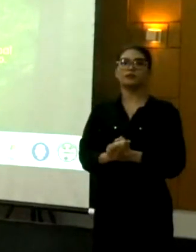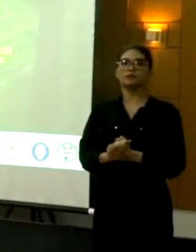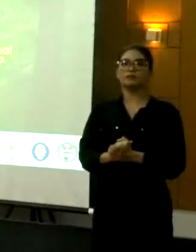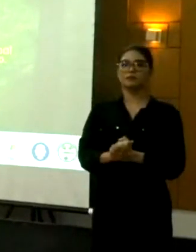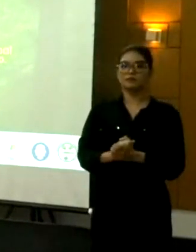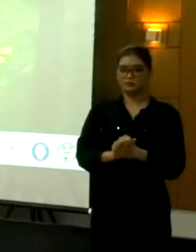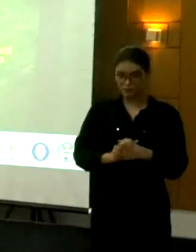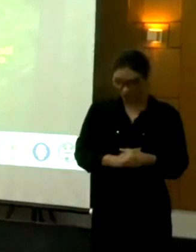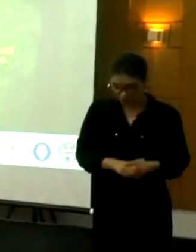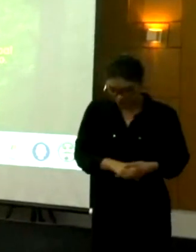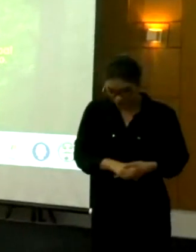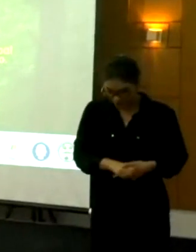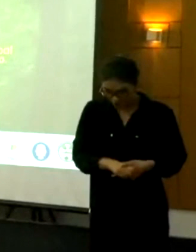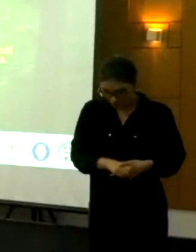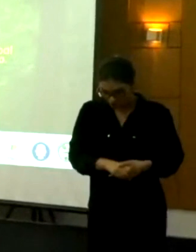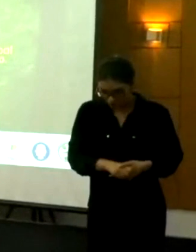you can stay here please you have to eat